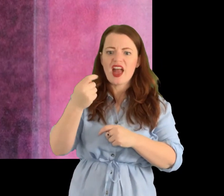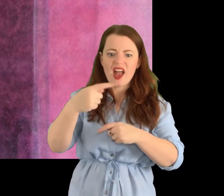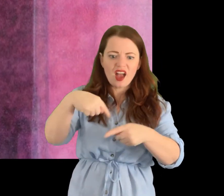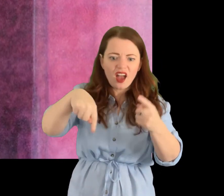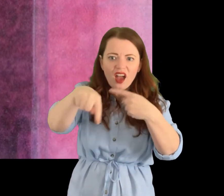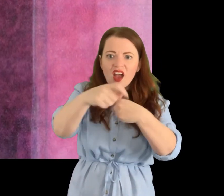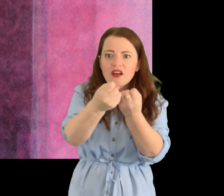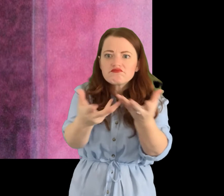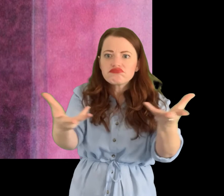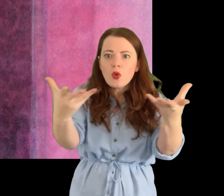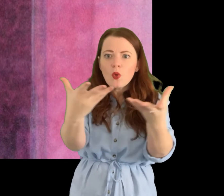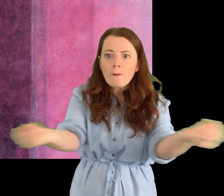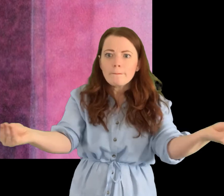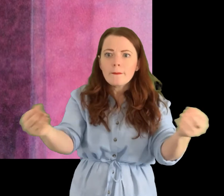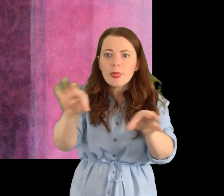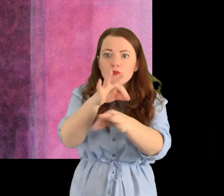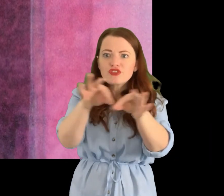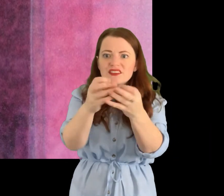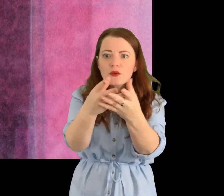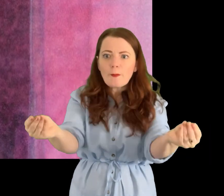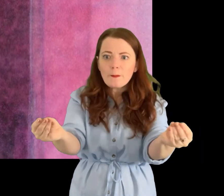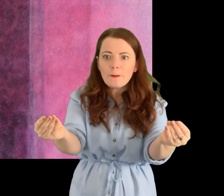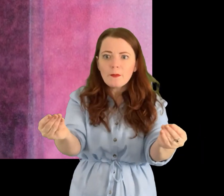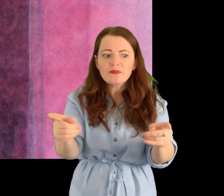The presents vanished Along with Mama’s smile